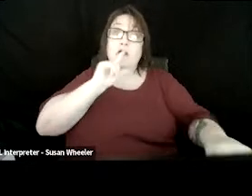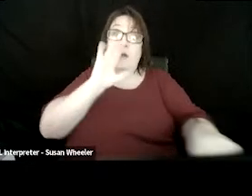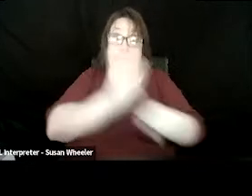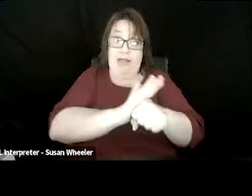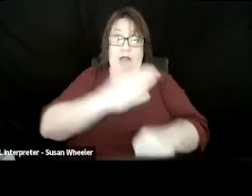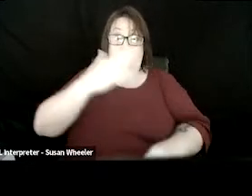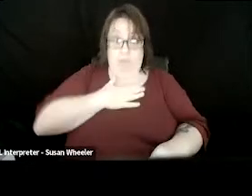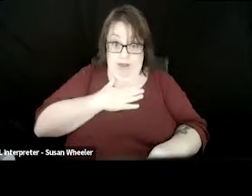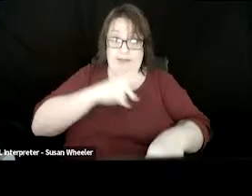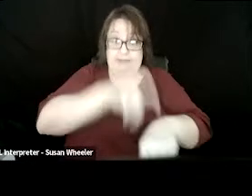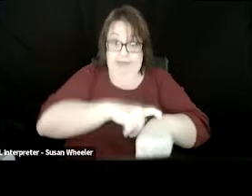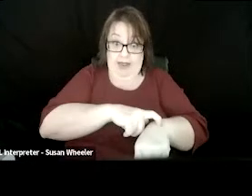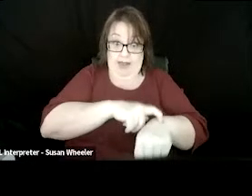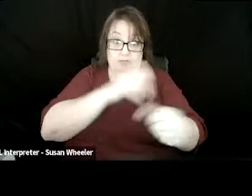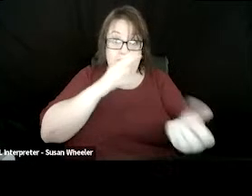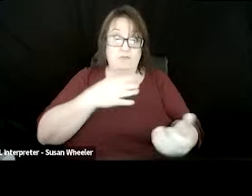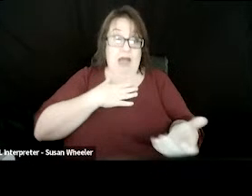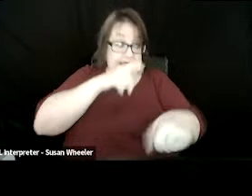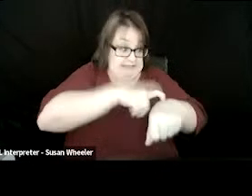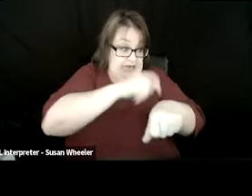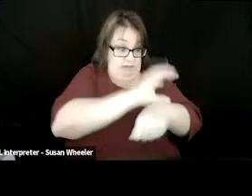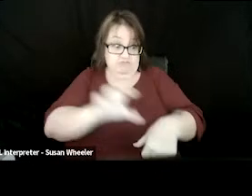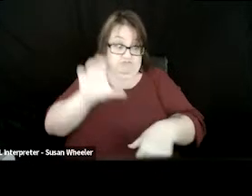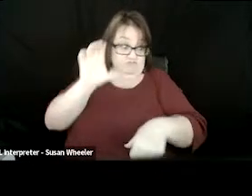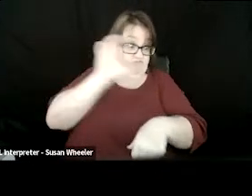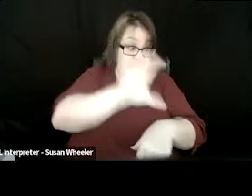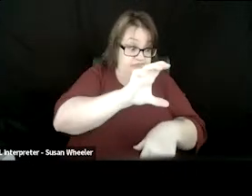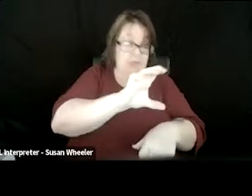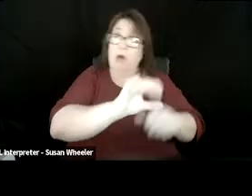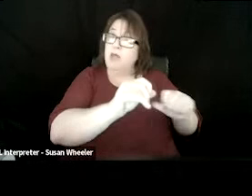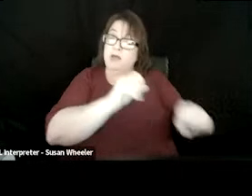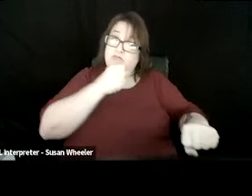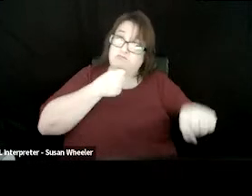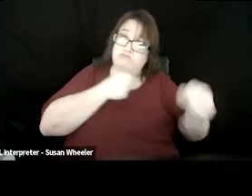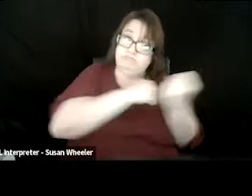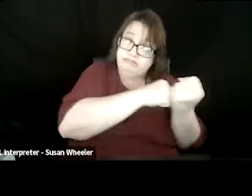for this employer, you are promising to stay with them for that period of time.